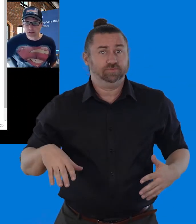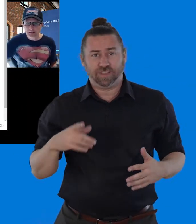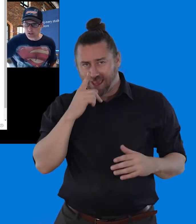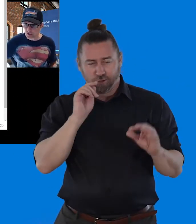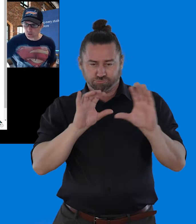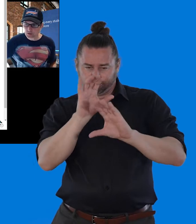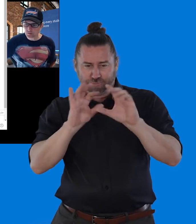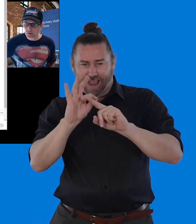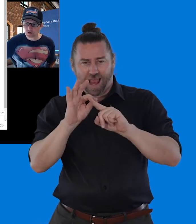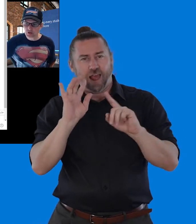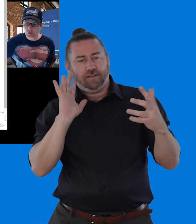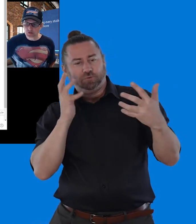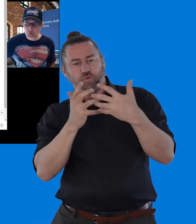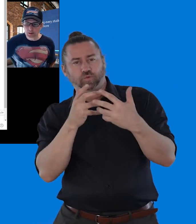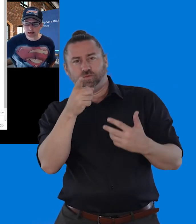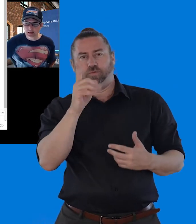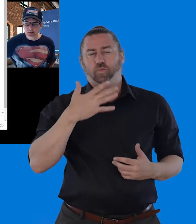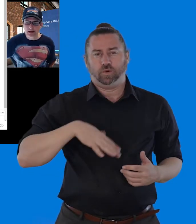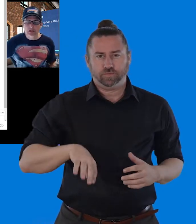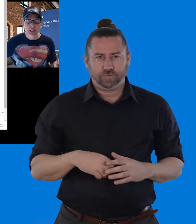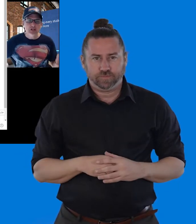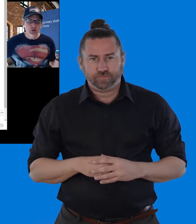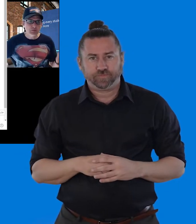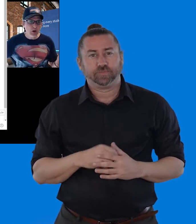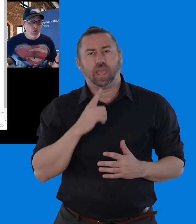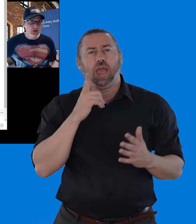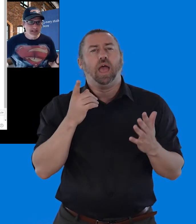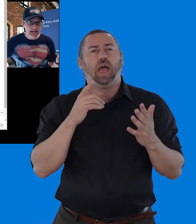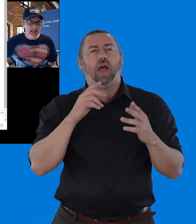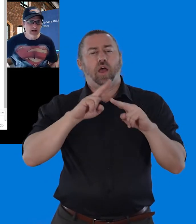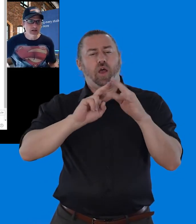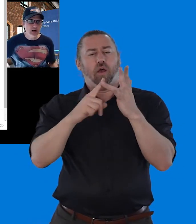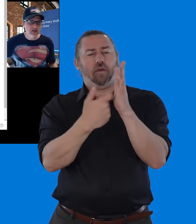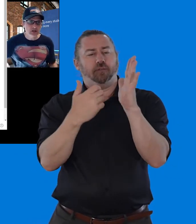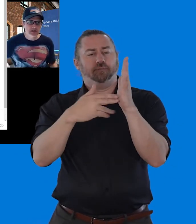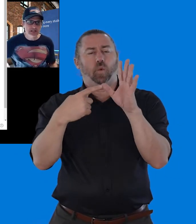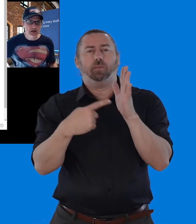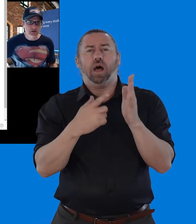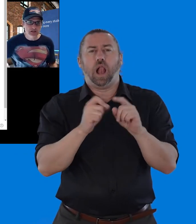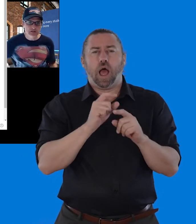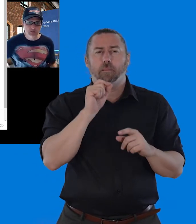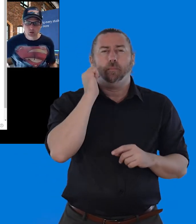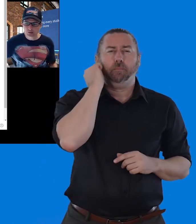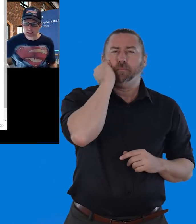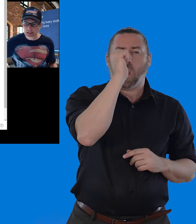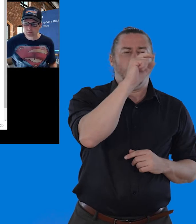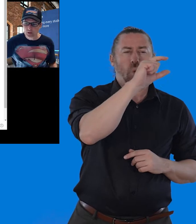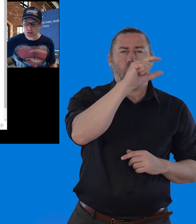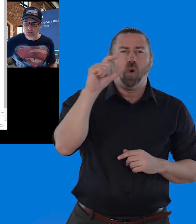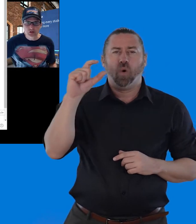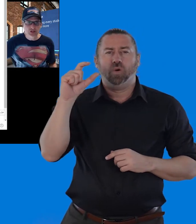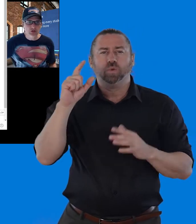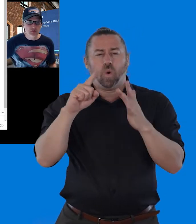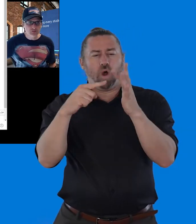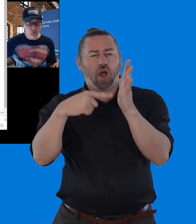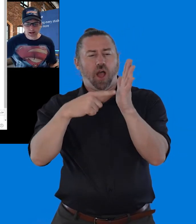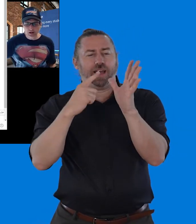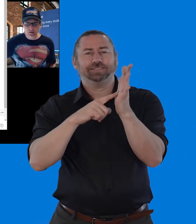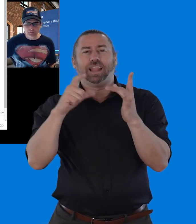The other thing too, is we've got the source formatting. Alright. So, bold, italic underline. So, you can see I've got some bold here when I turn the source formatting off.